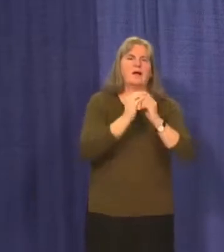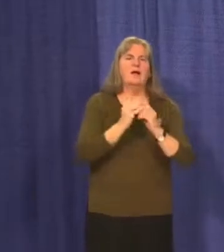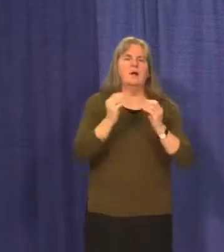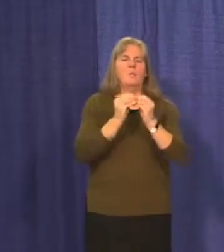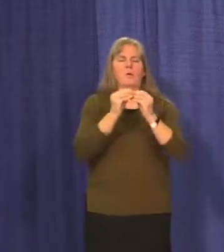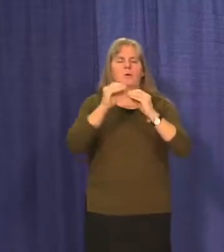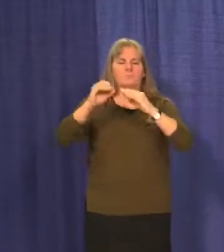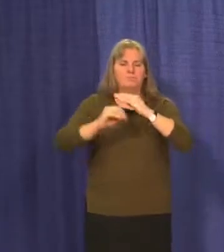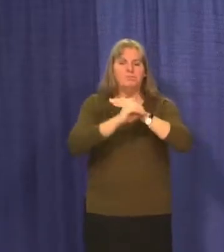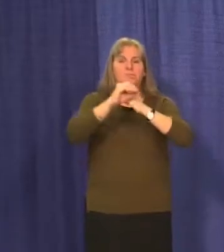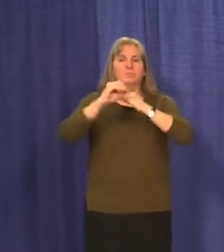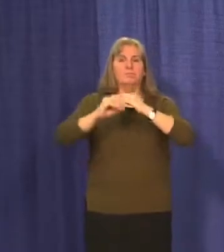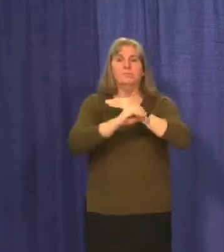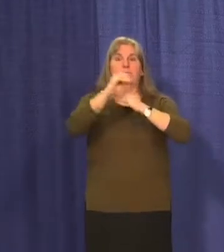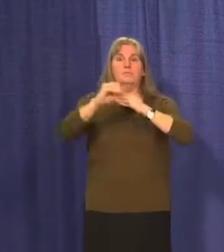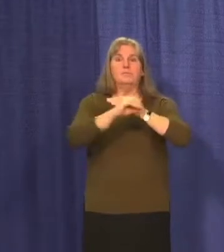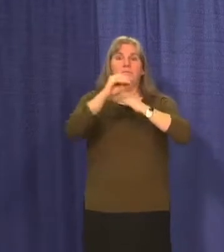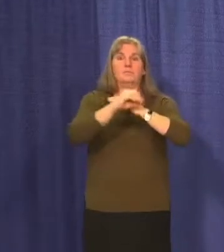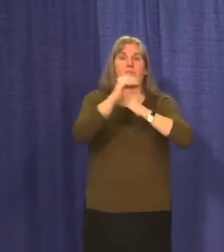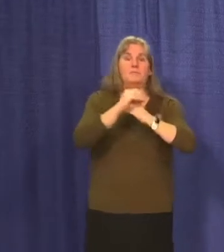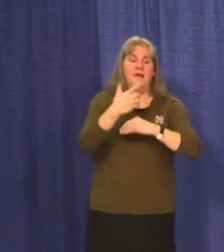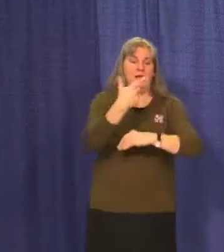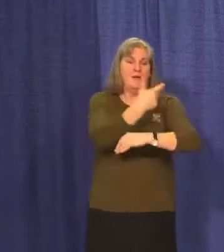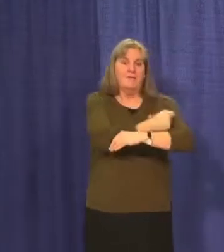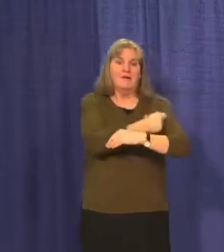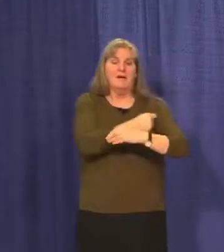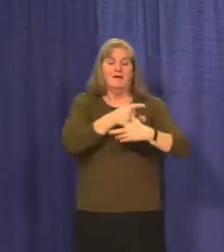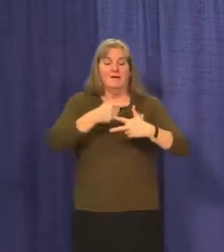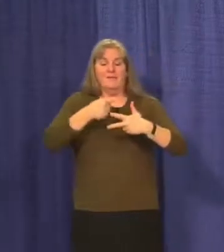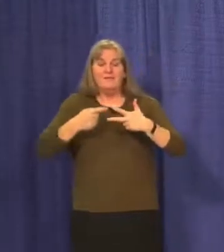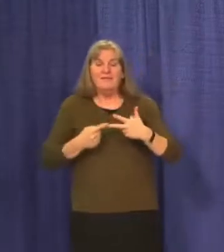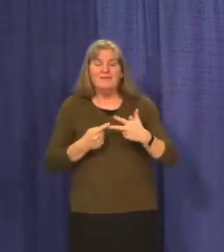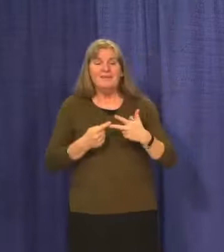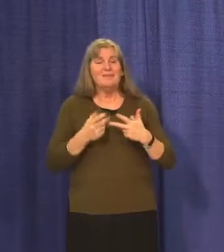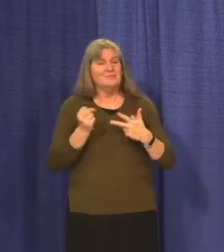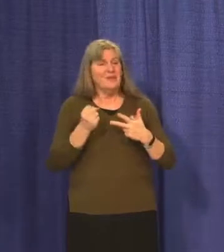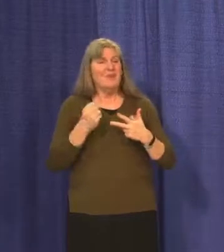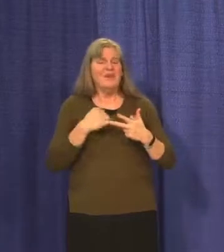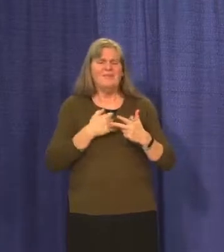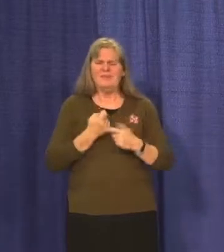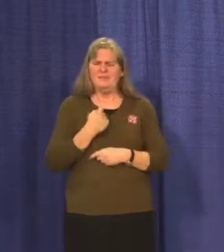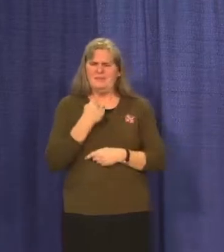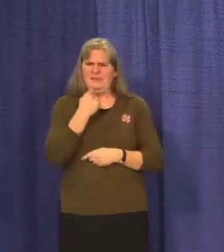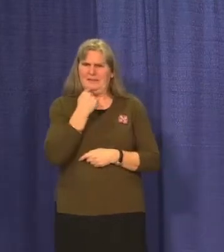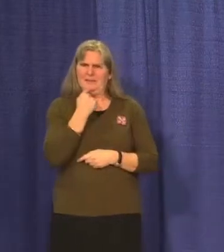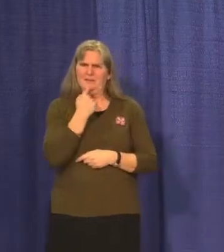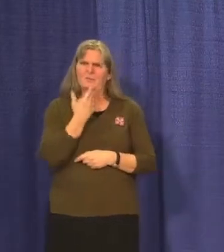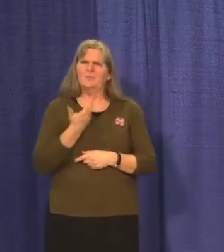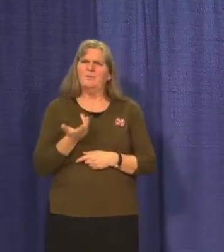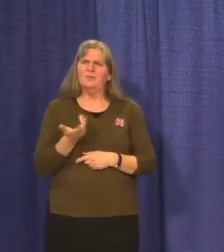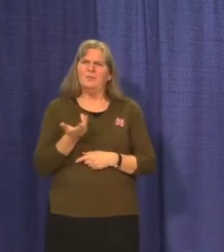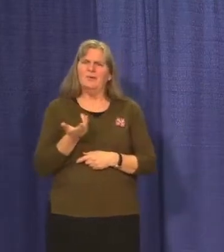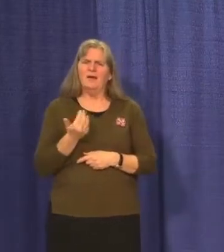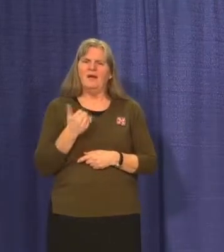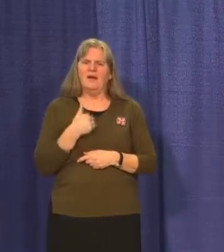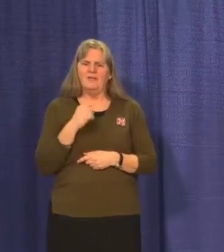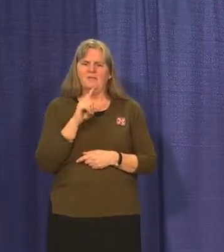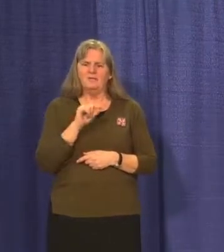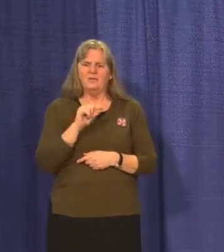The return of liked, fresh start, arrival of a vaccine. It is with some disappointment that we have to consider that